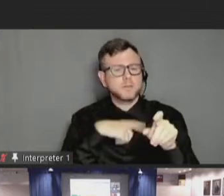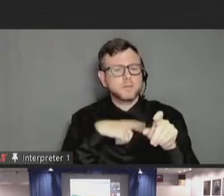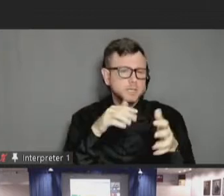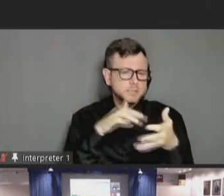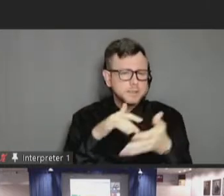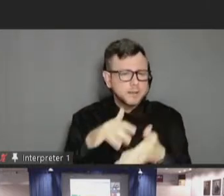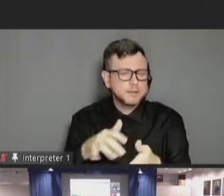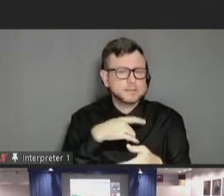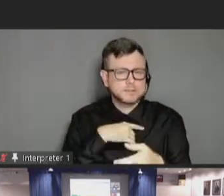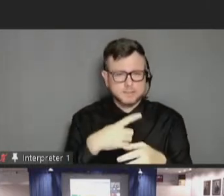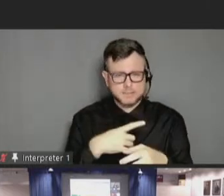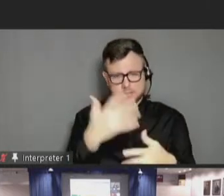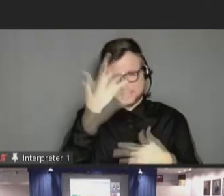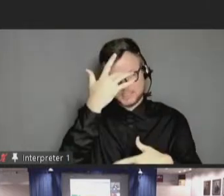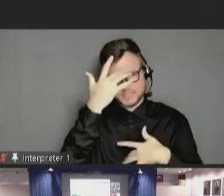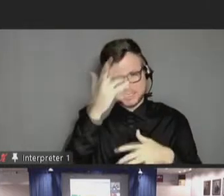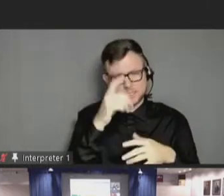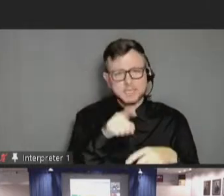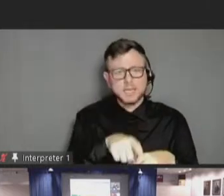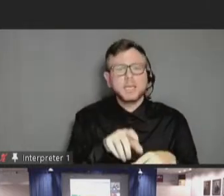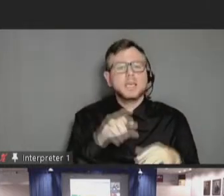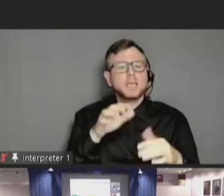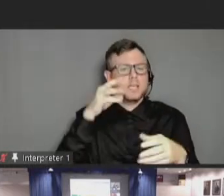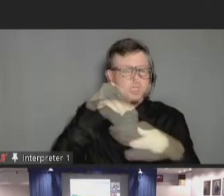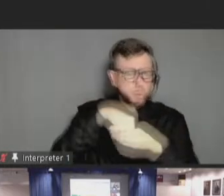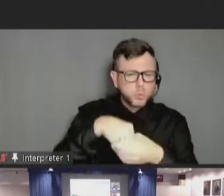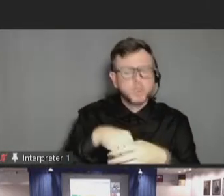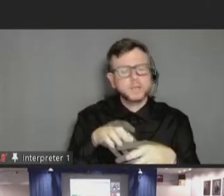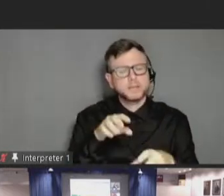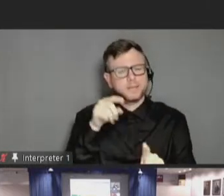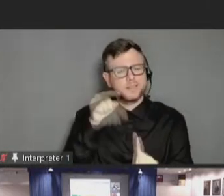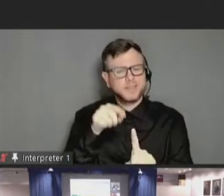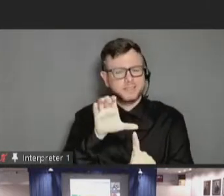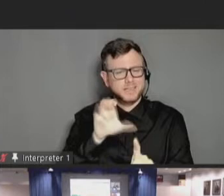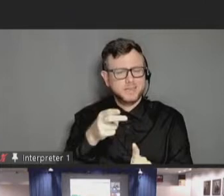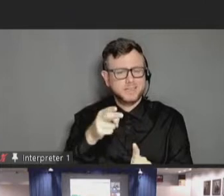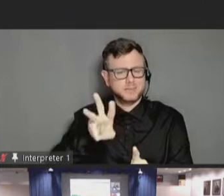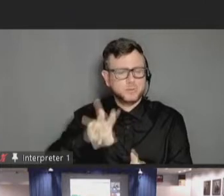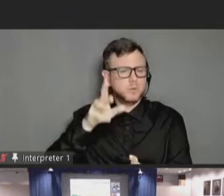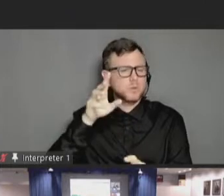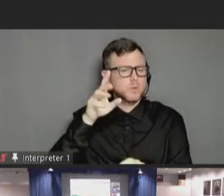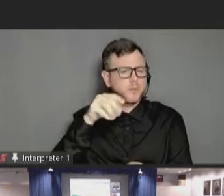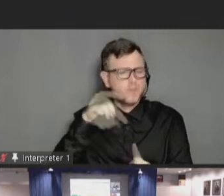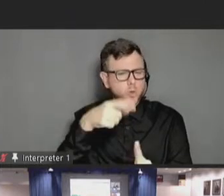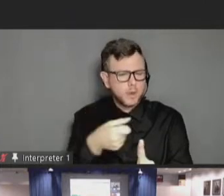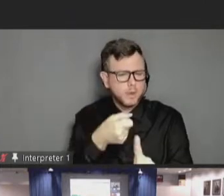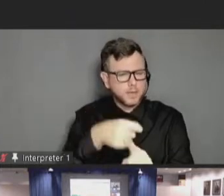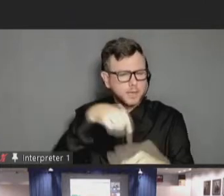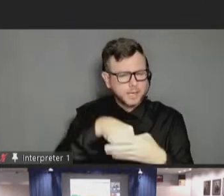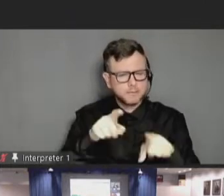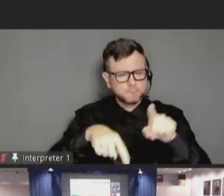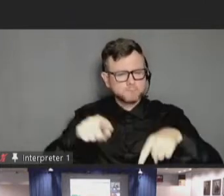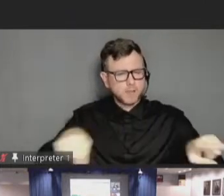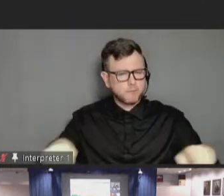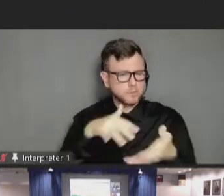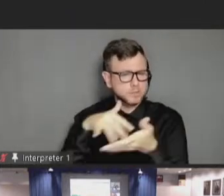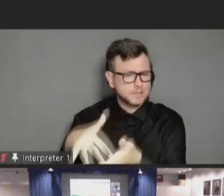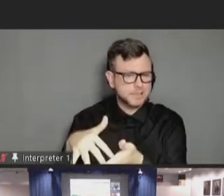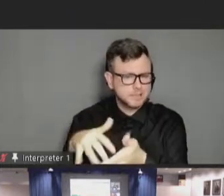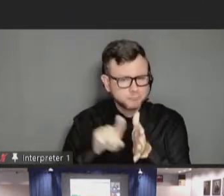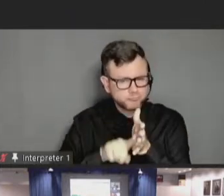integration of CHWs and their impact on health and wellbeing in these various studies. Next slide,